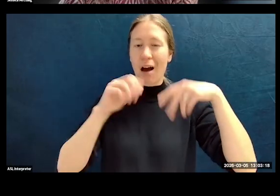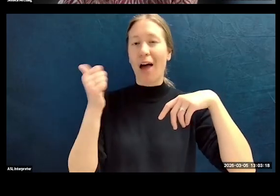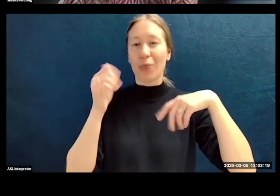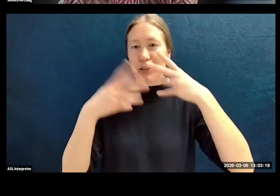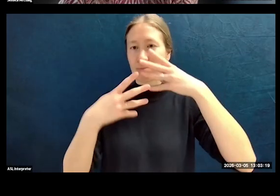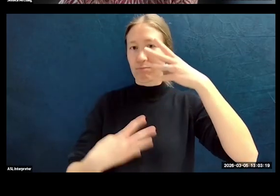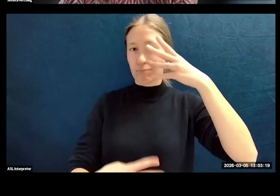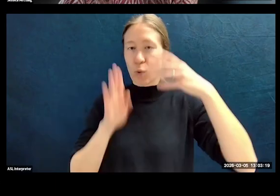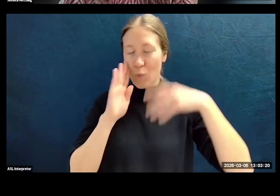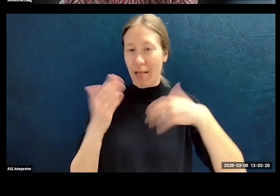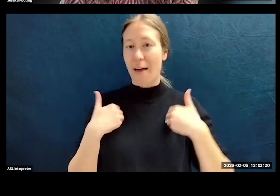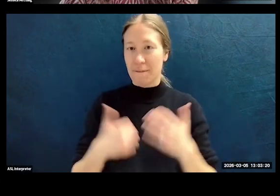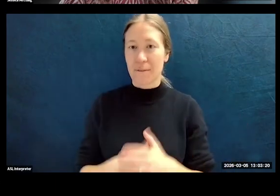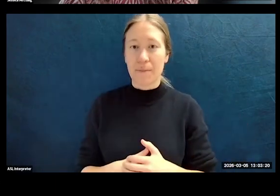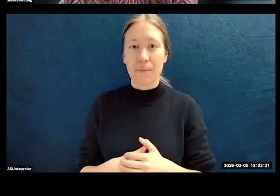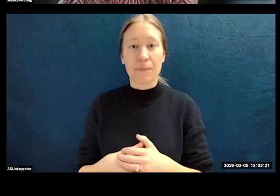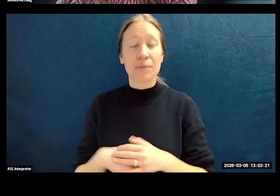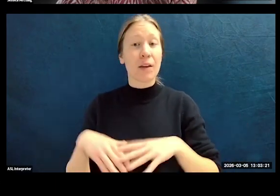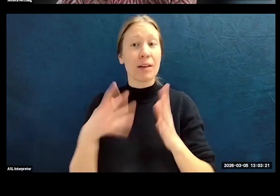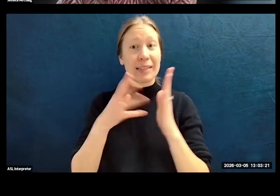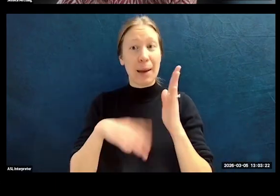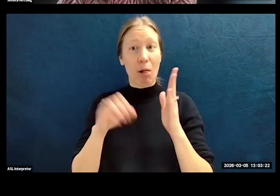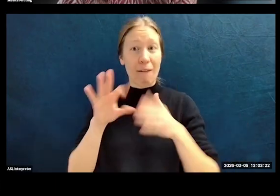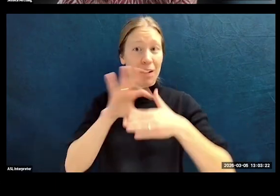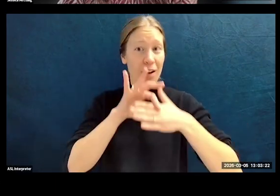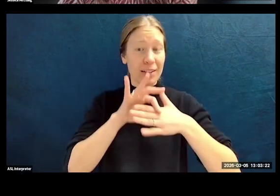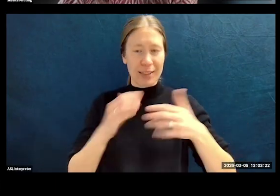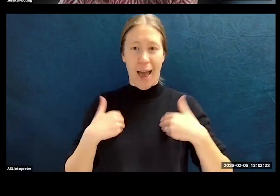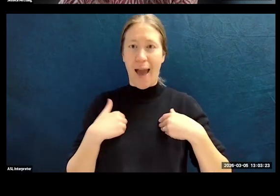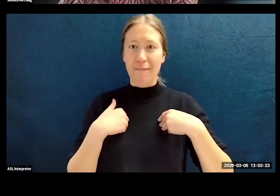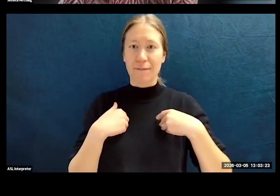Within a table of contents, we have items, so we need to add a table of content tag